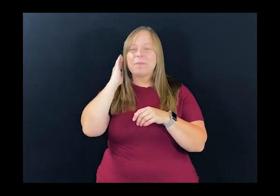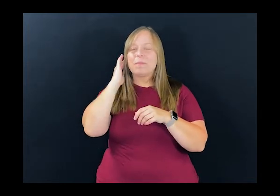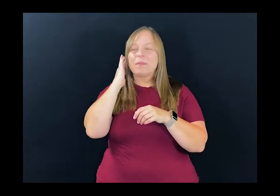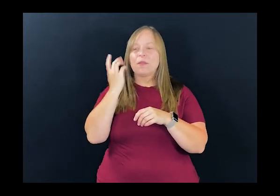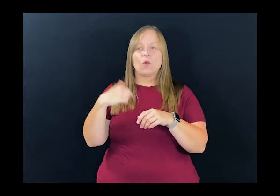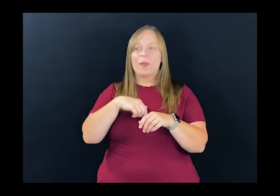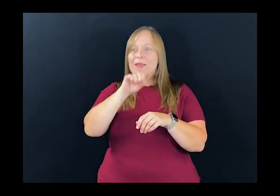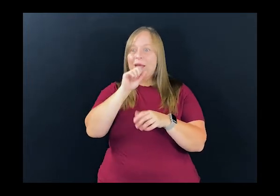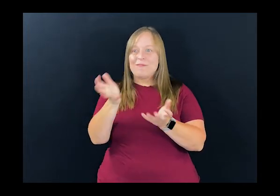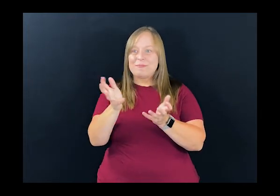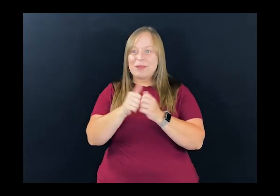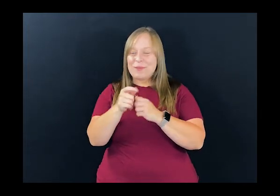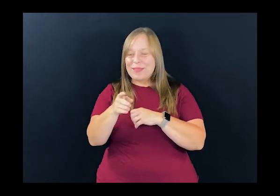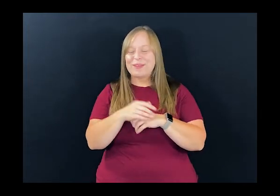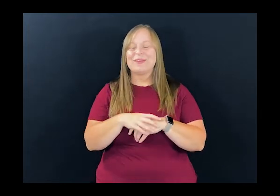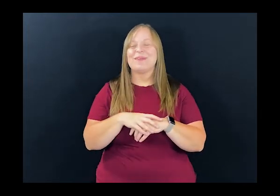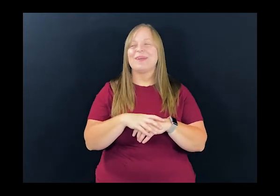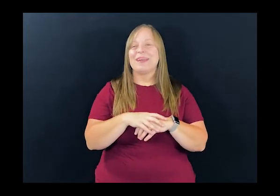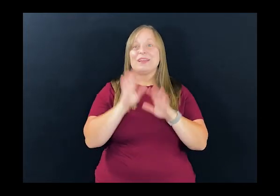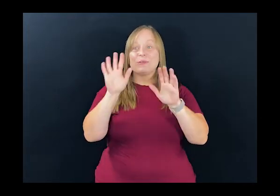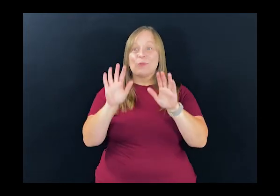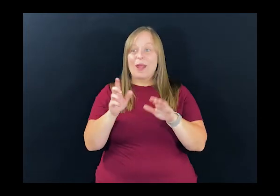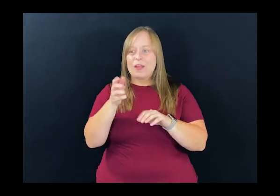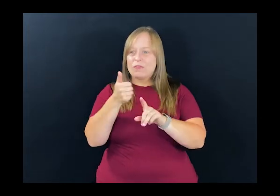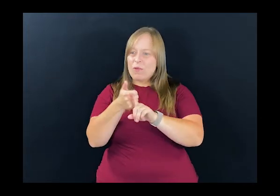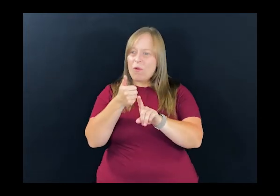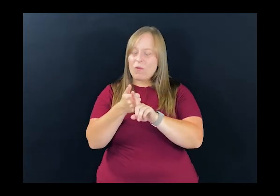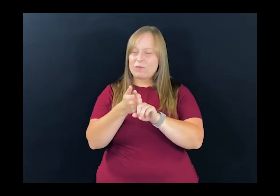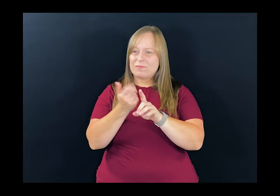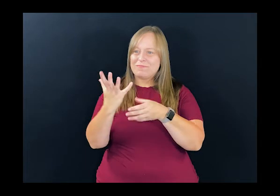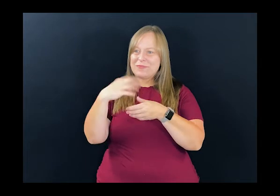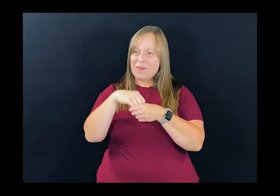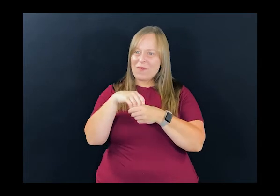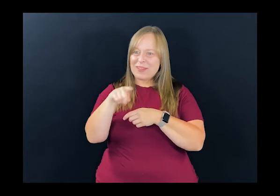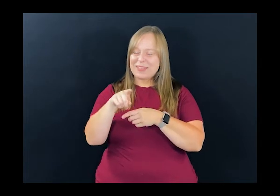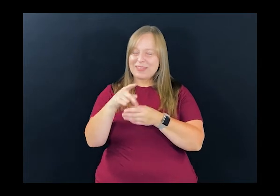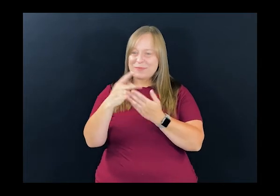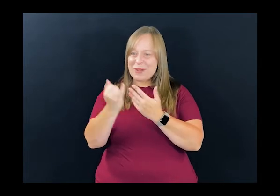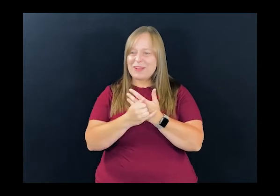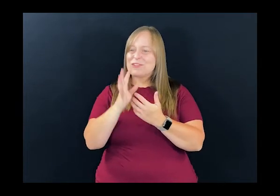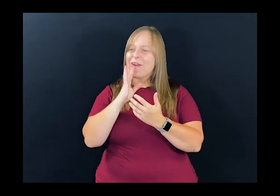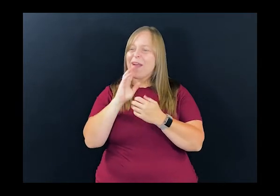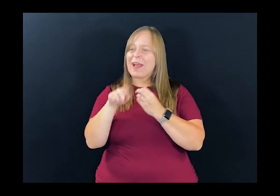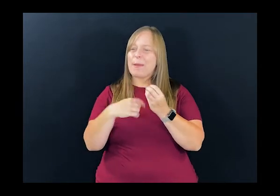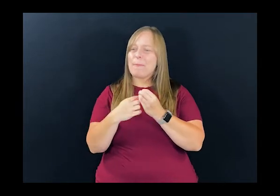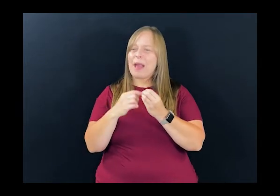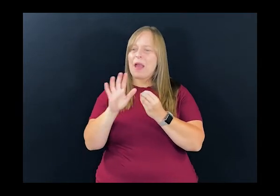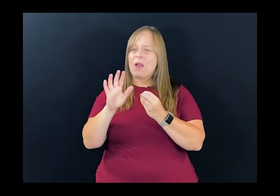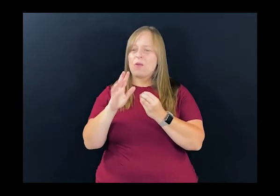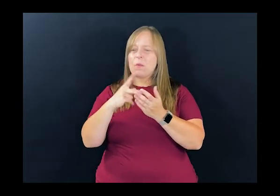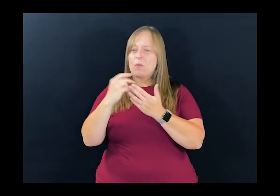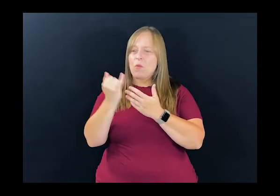and we love speaking to you and it's great that you are also involved in this. Let's talk a little bit about what projects